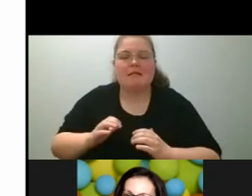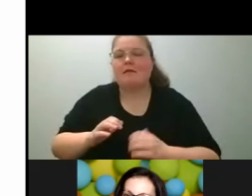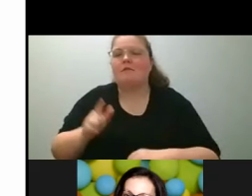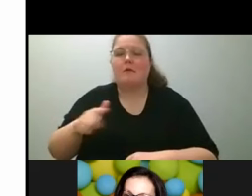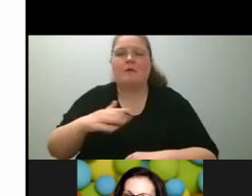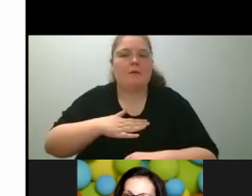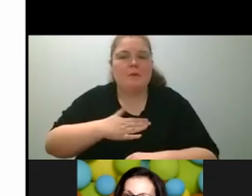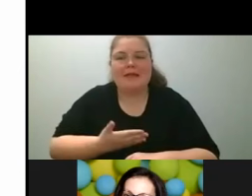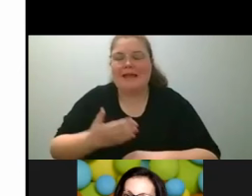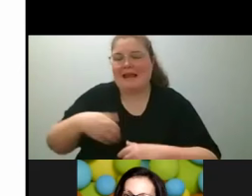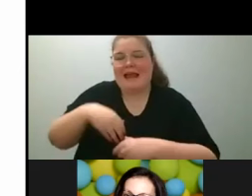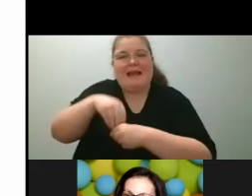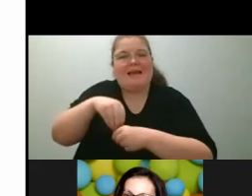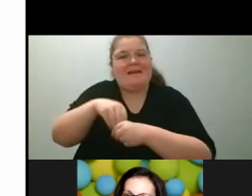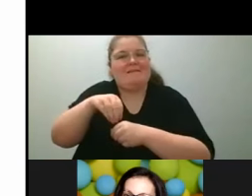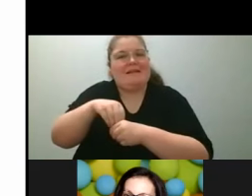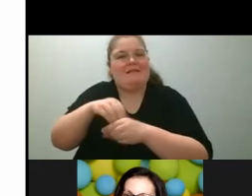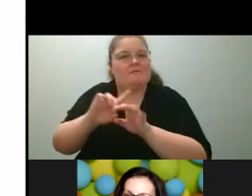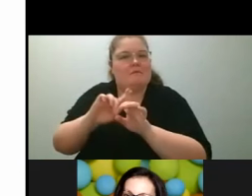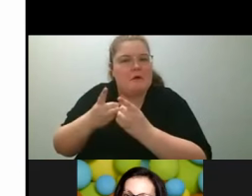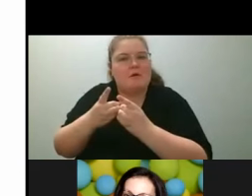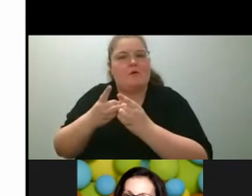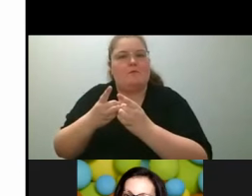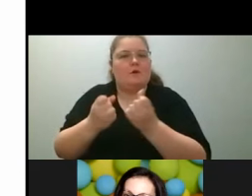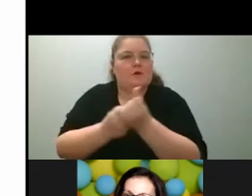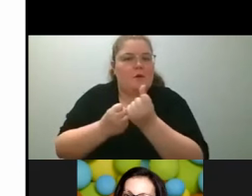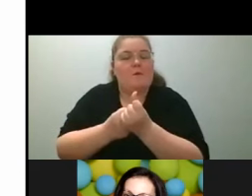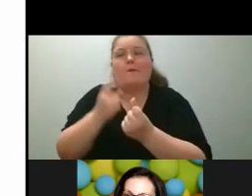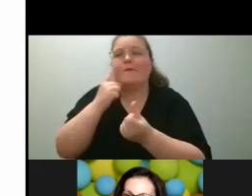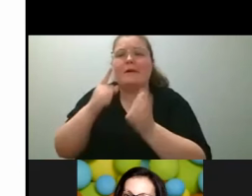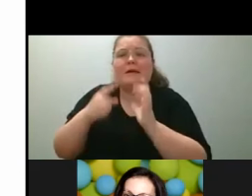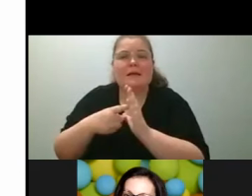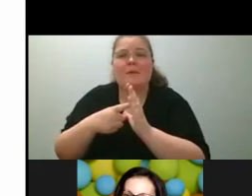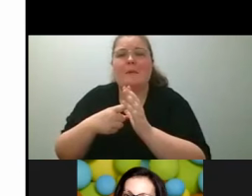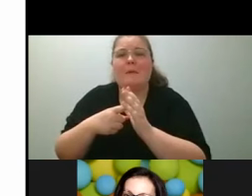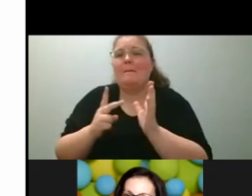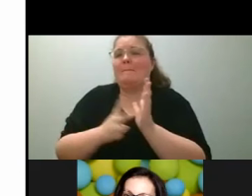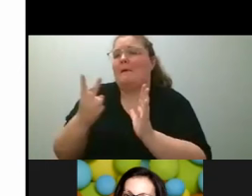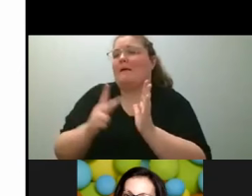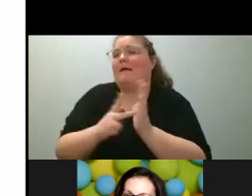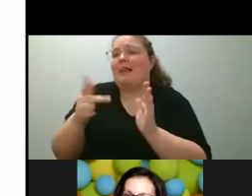in-house support of bilingual team members who can provide feedback on translation.